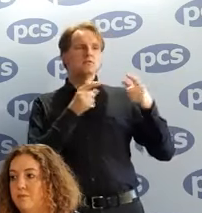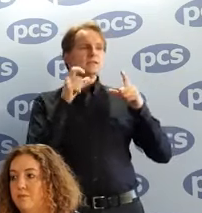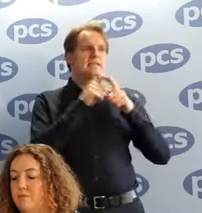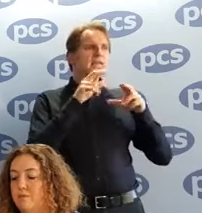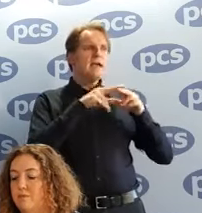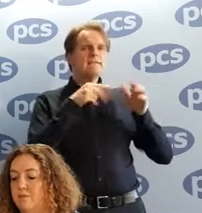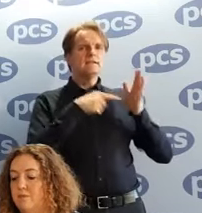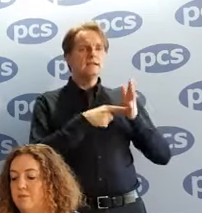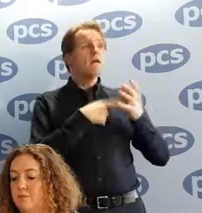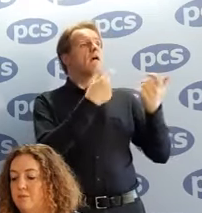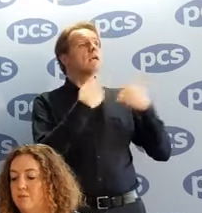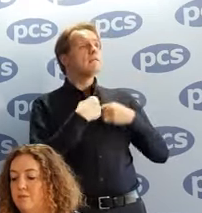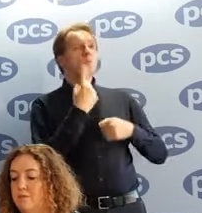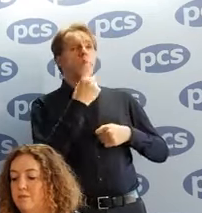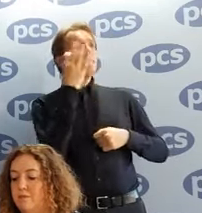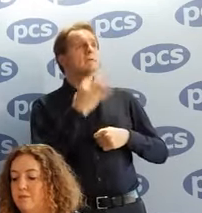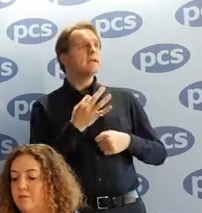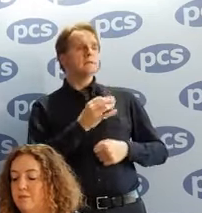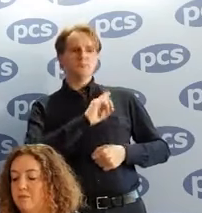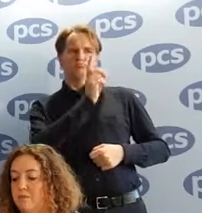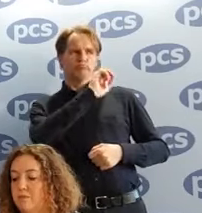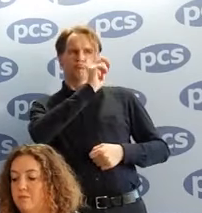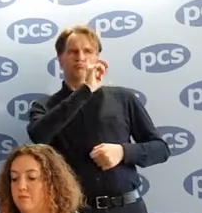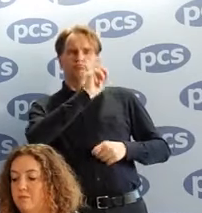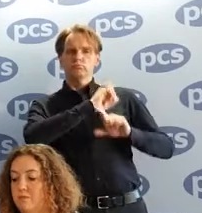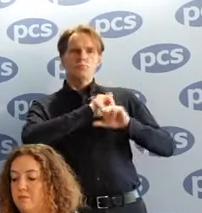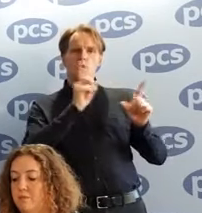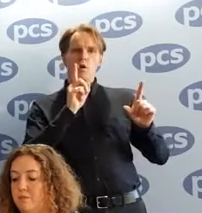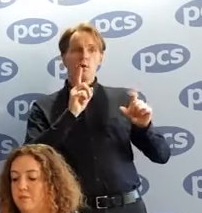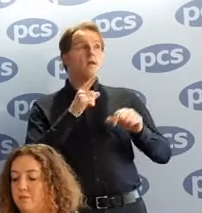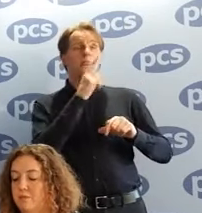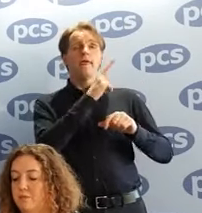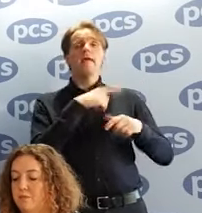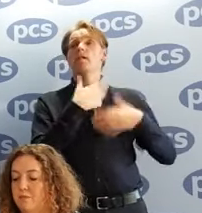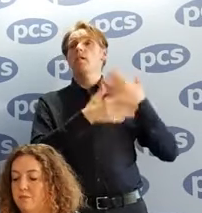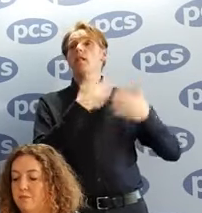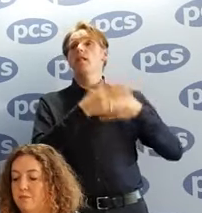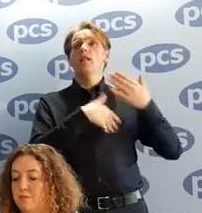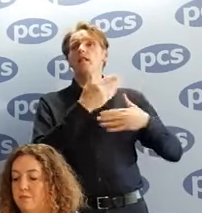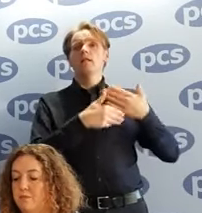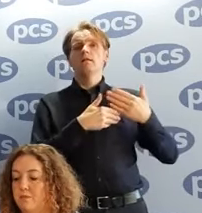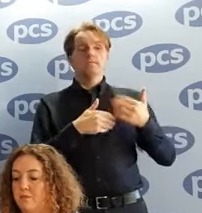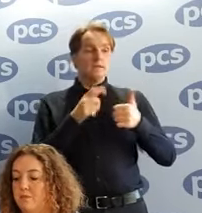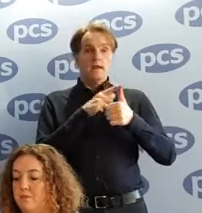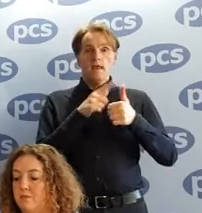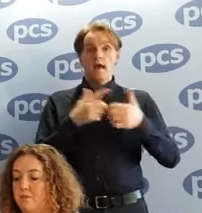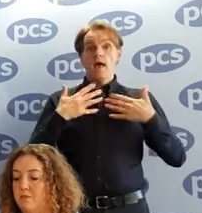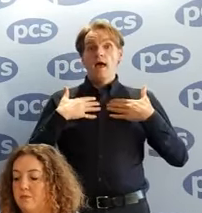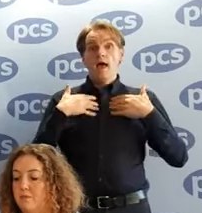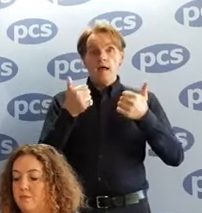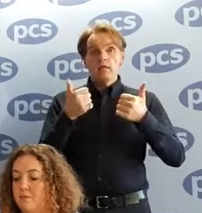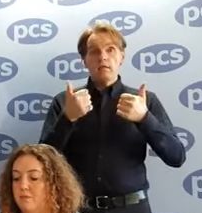away with so much more and I'm really glad that they haven't got away with that in local government and health. You know in health they've got 6.5%